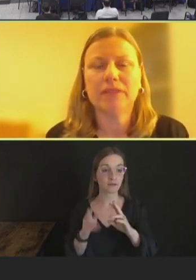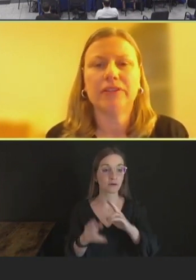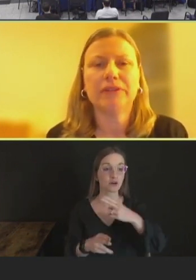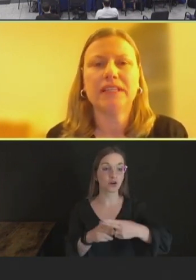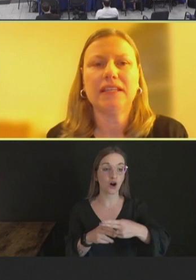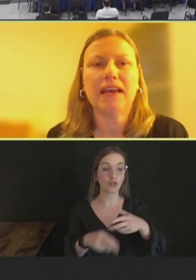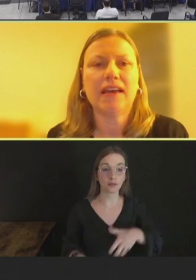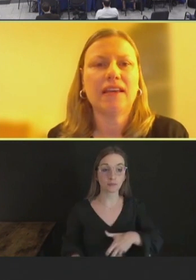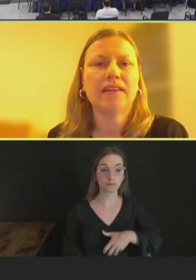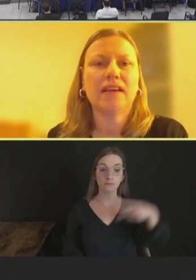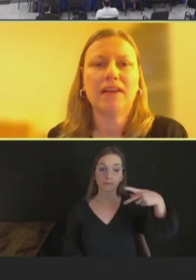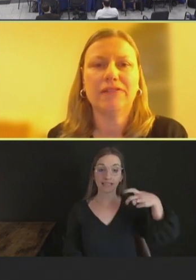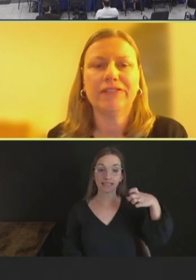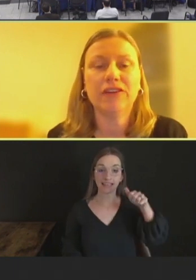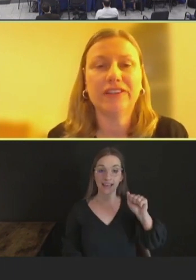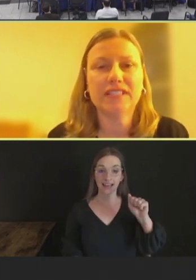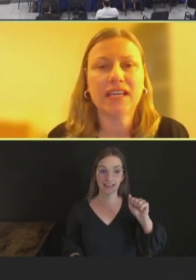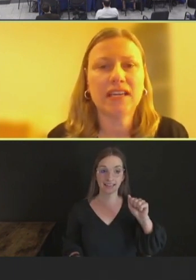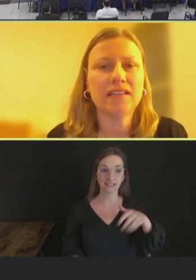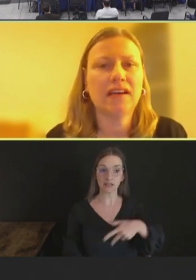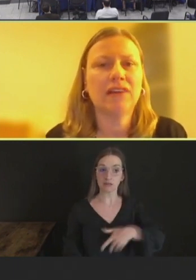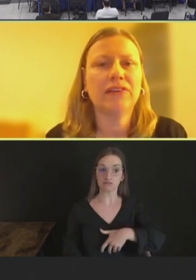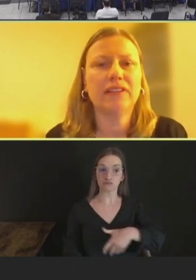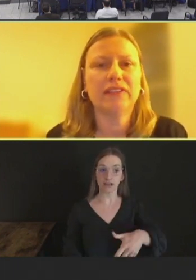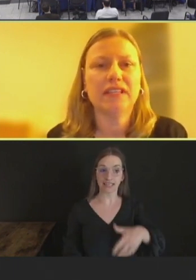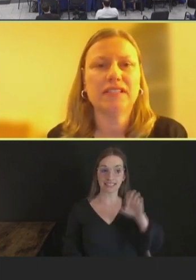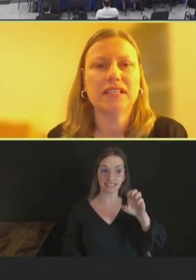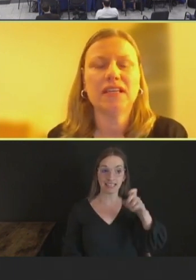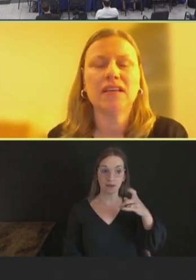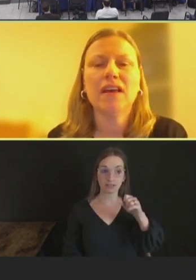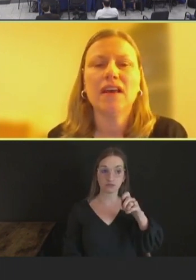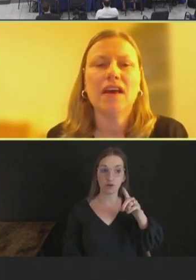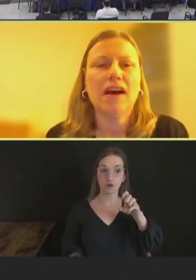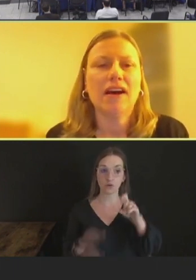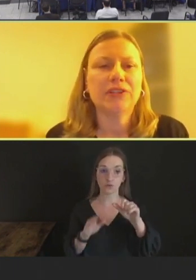or the PEA for over a decade now in the VSD.